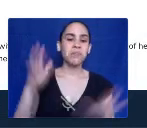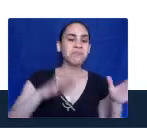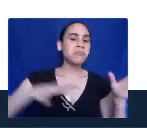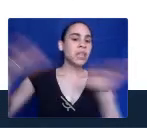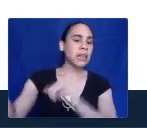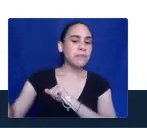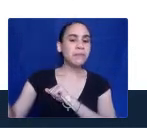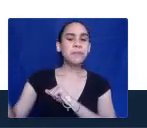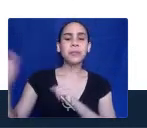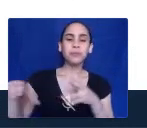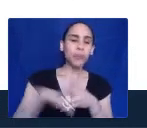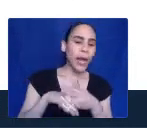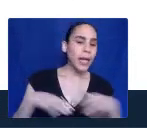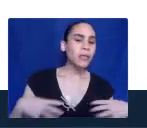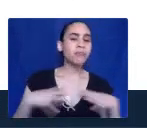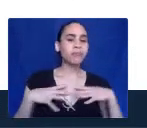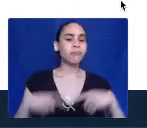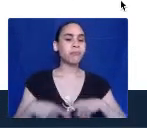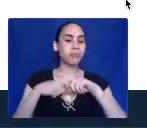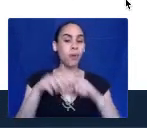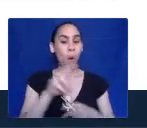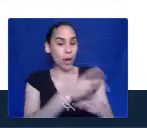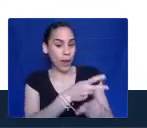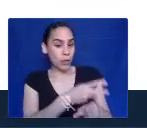um so we have people who've been a caretaker right so we've seen people do this on their resume where